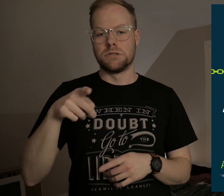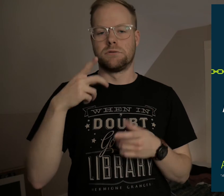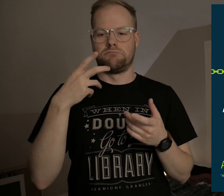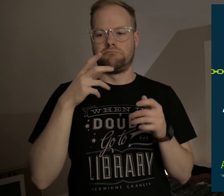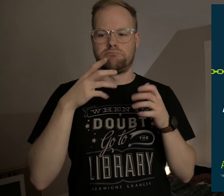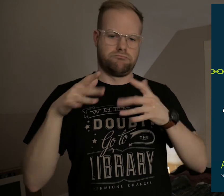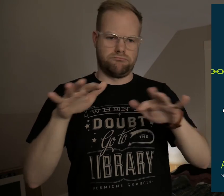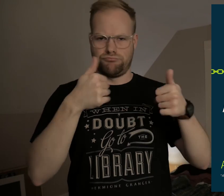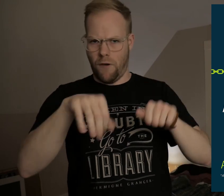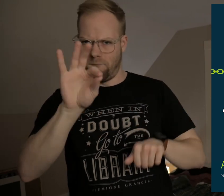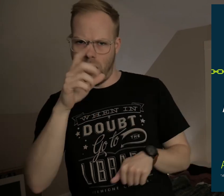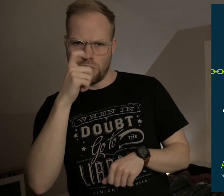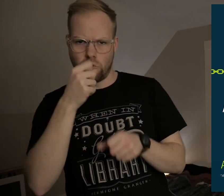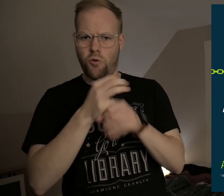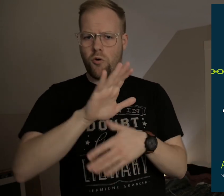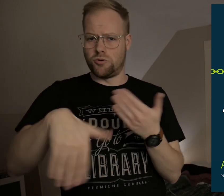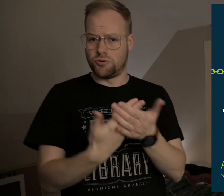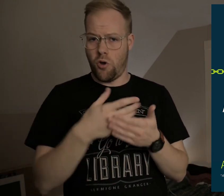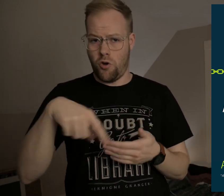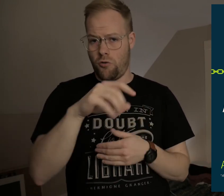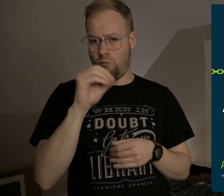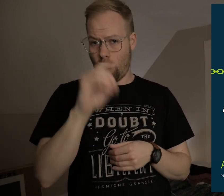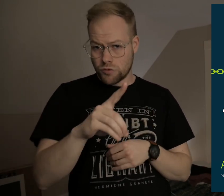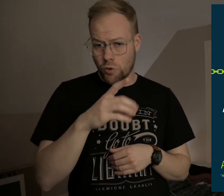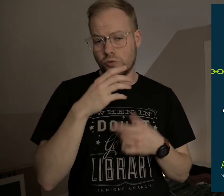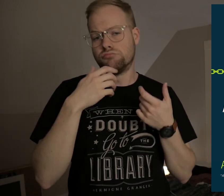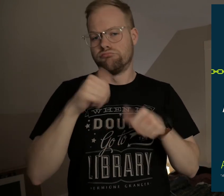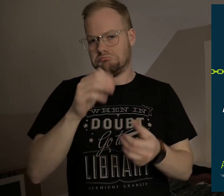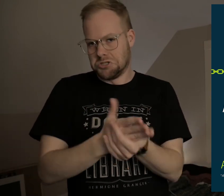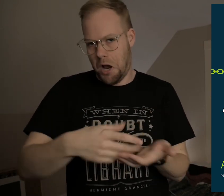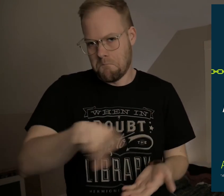are trying to find who caused all of these drug overdoses and stop them.